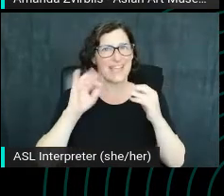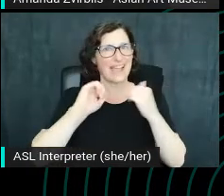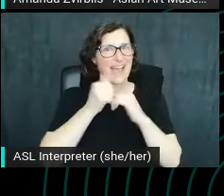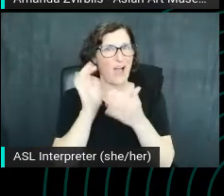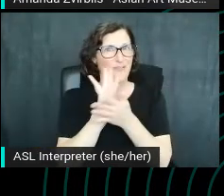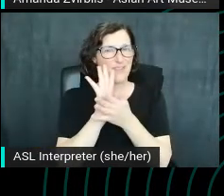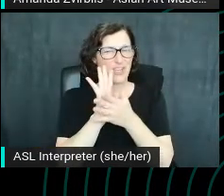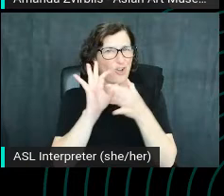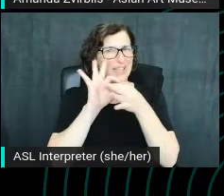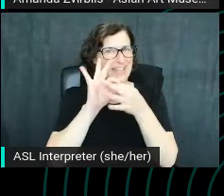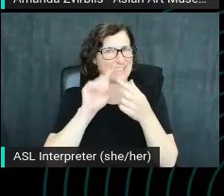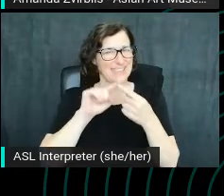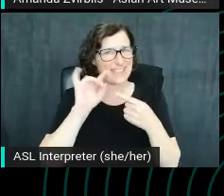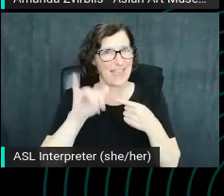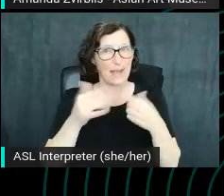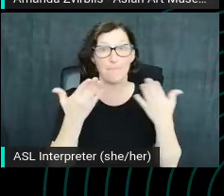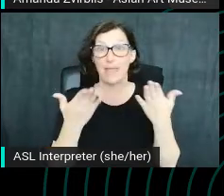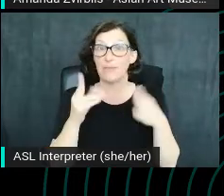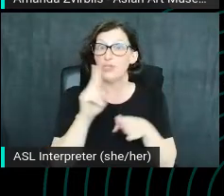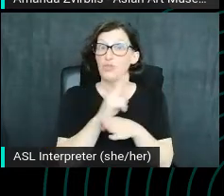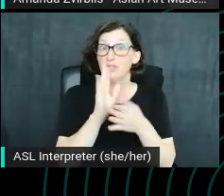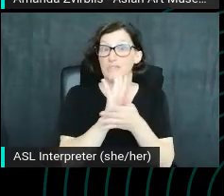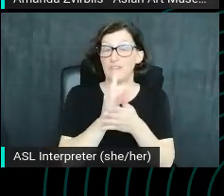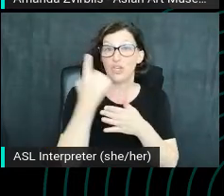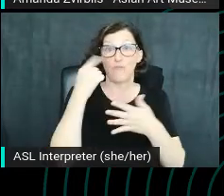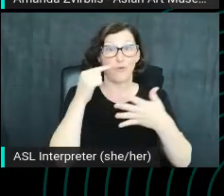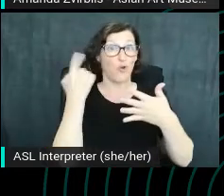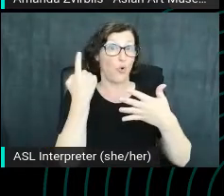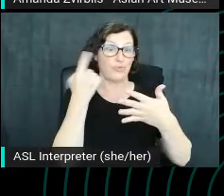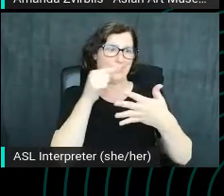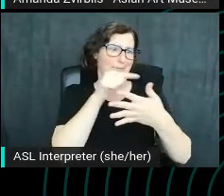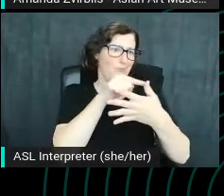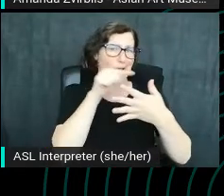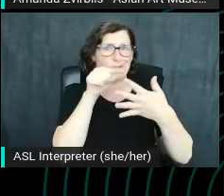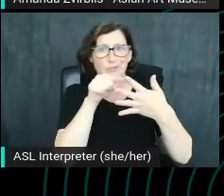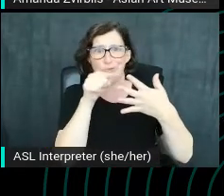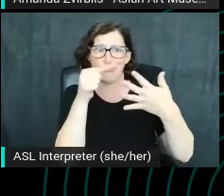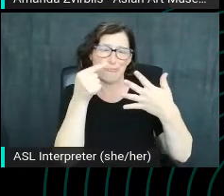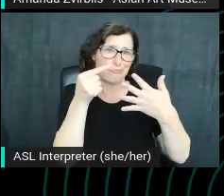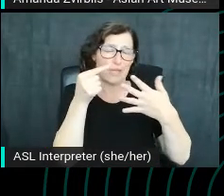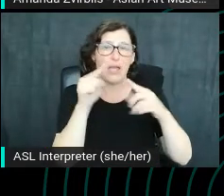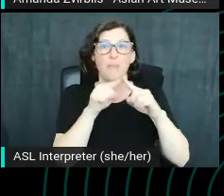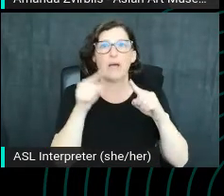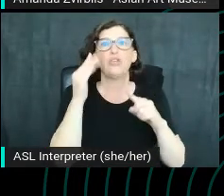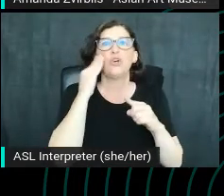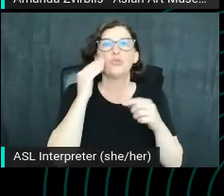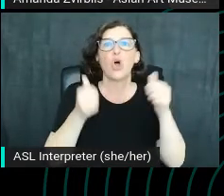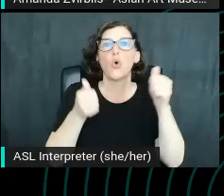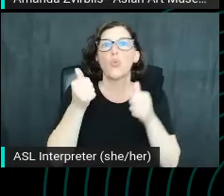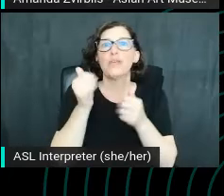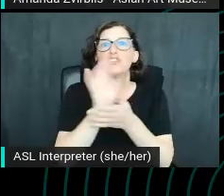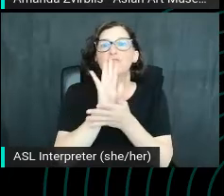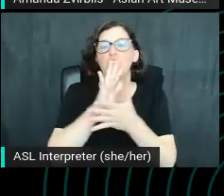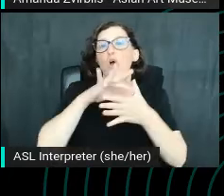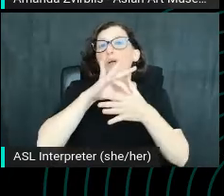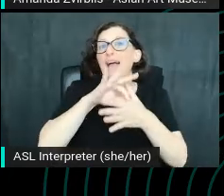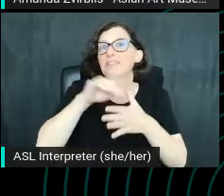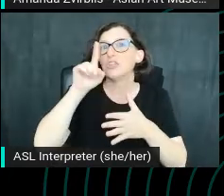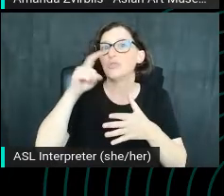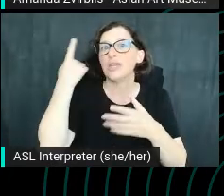Maybe you use video for only one or two steps, but with your funnel, you'll know what video content you'll need to help you achieve your goals,